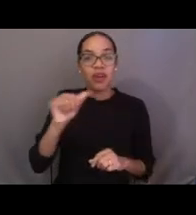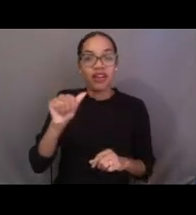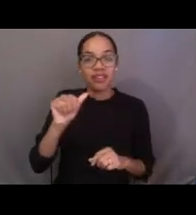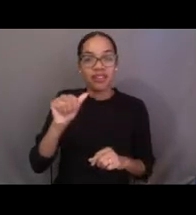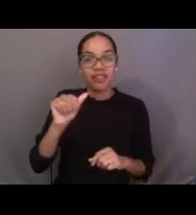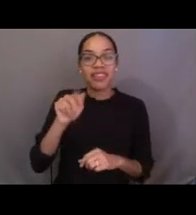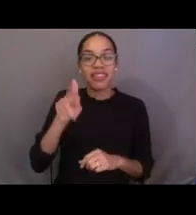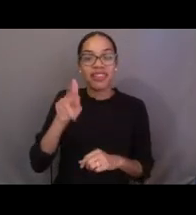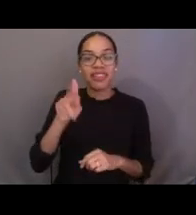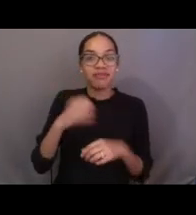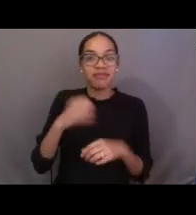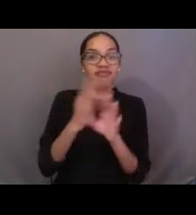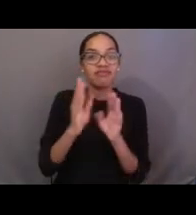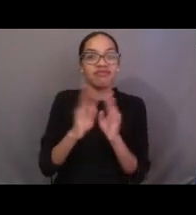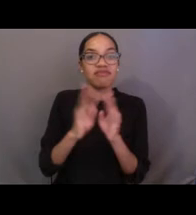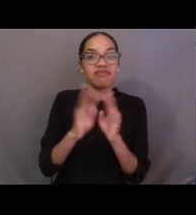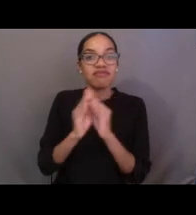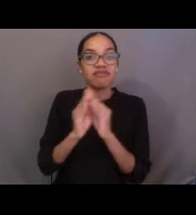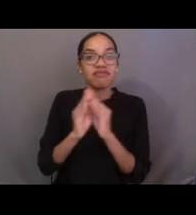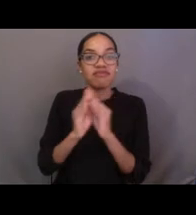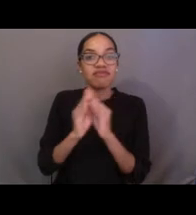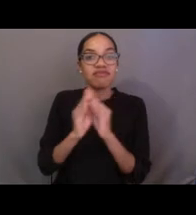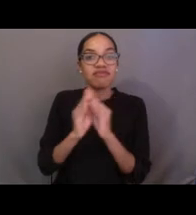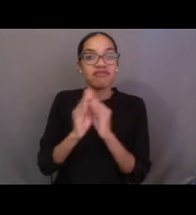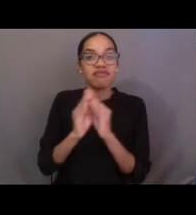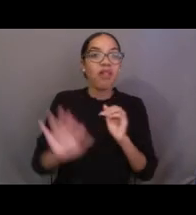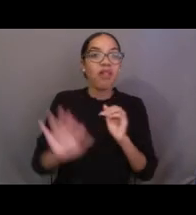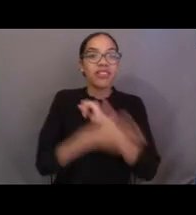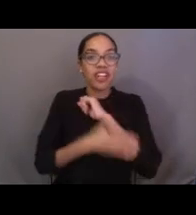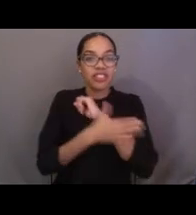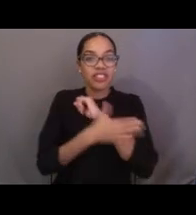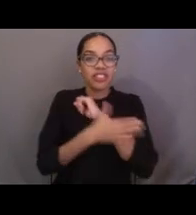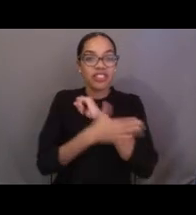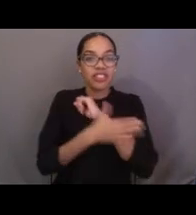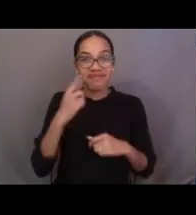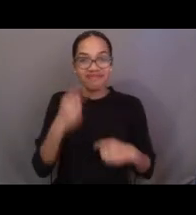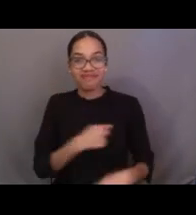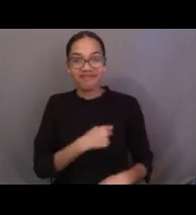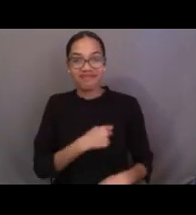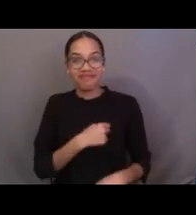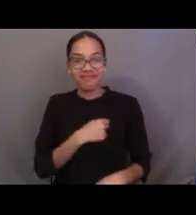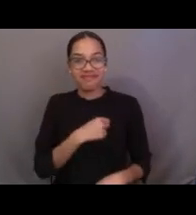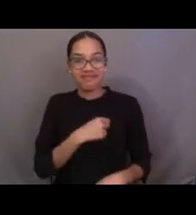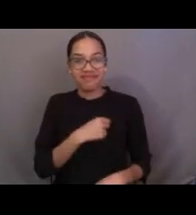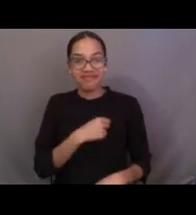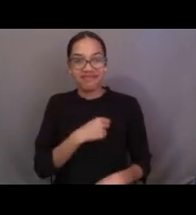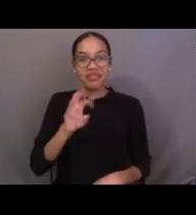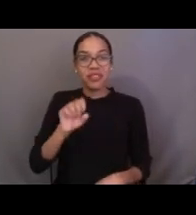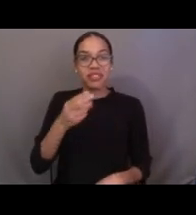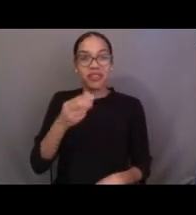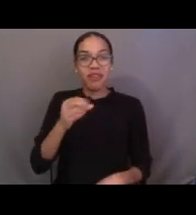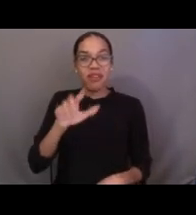It's also sponsored by Woods Hole Sea Grant, whoops, wrong side, which is where I work, which is located at the Woods Hole Oceanographic Institution